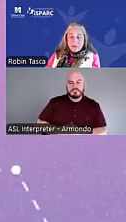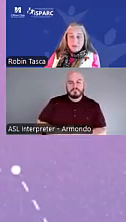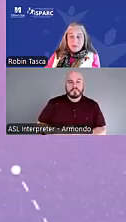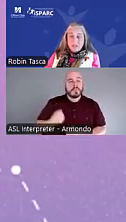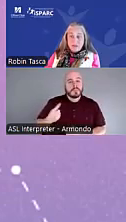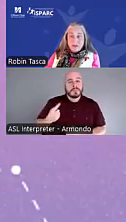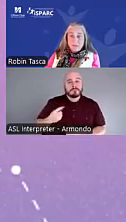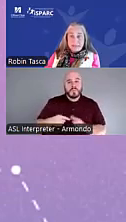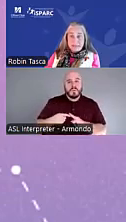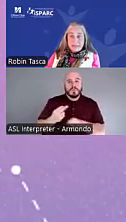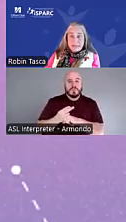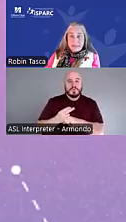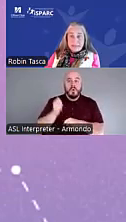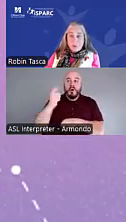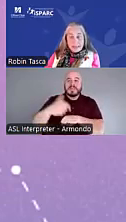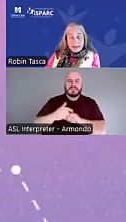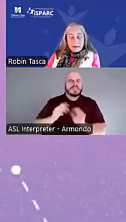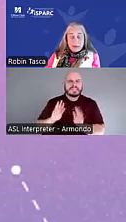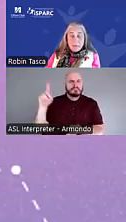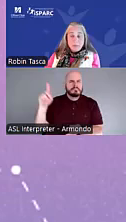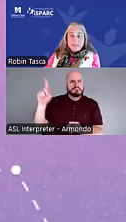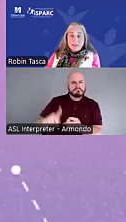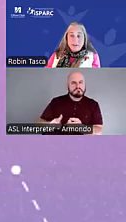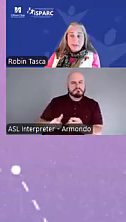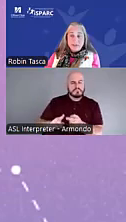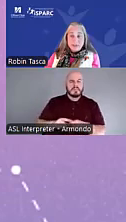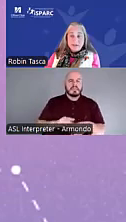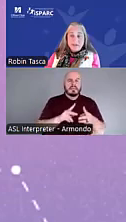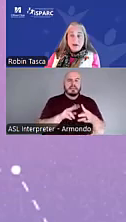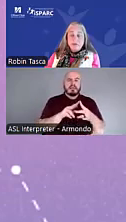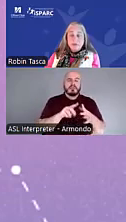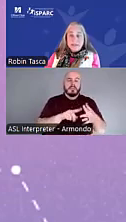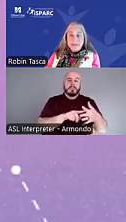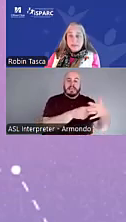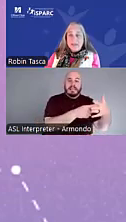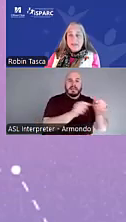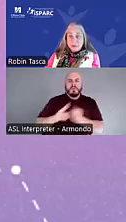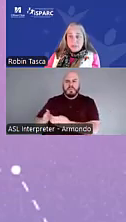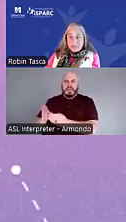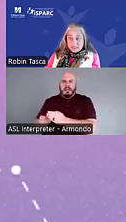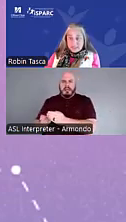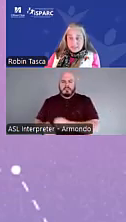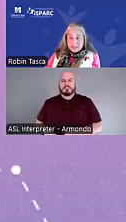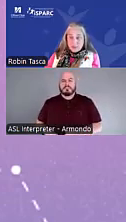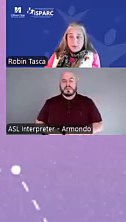And you should use them either at the beginning or the end because the screen reader reads what the emoji is.